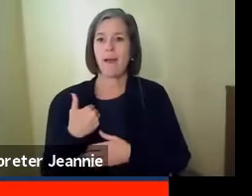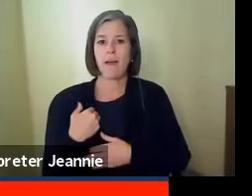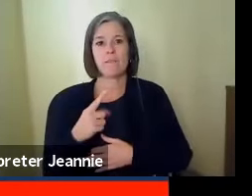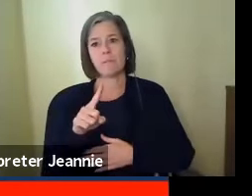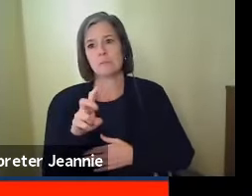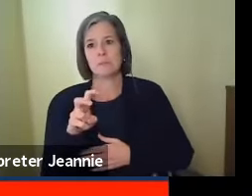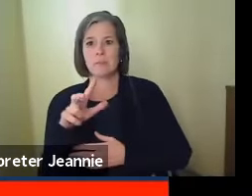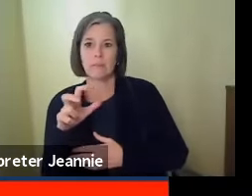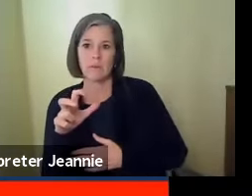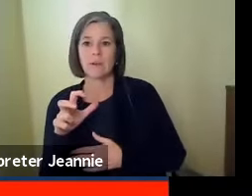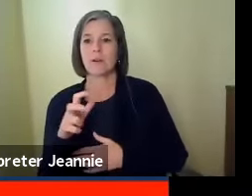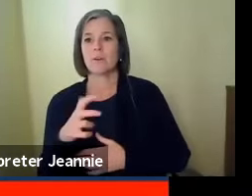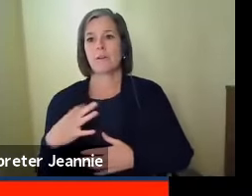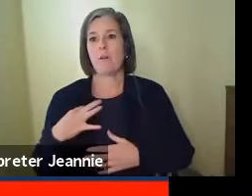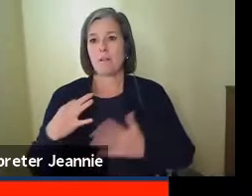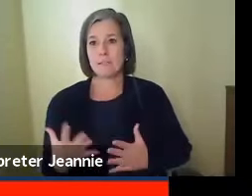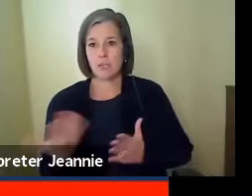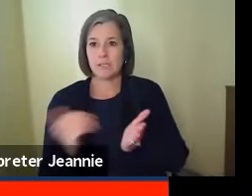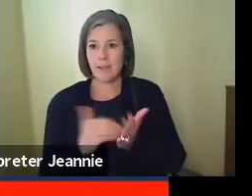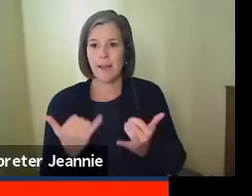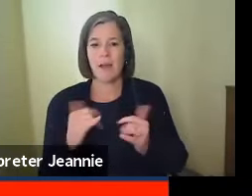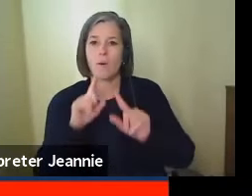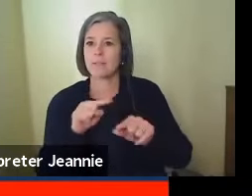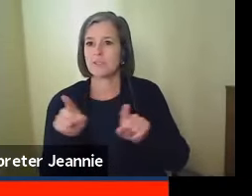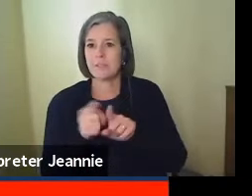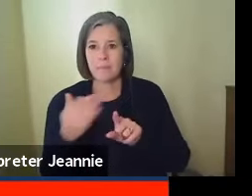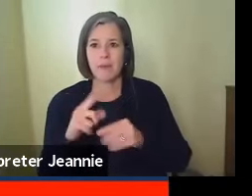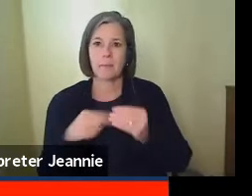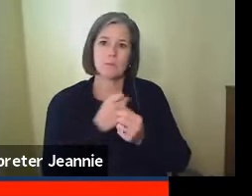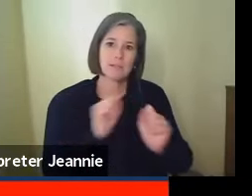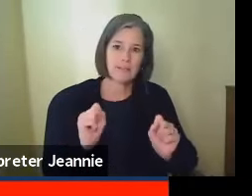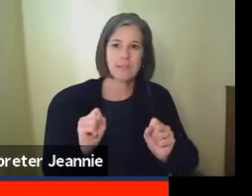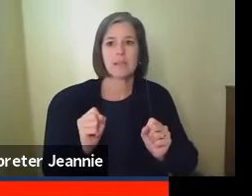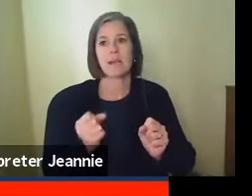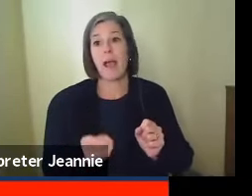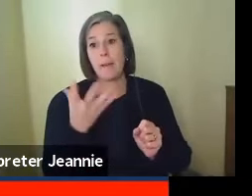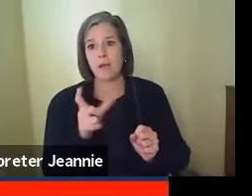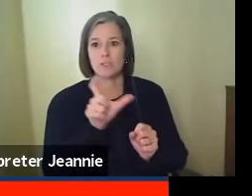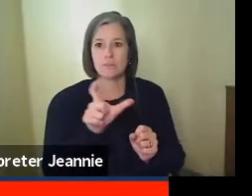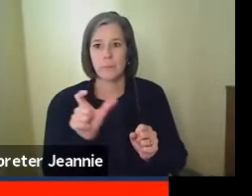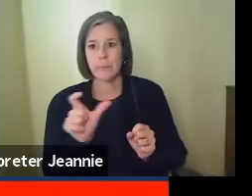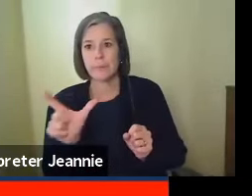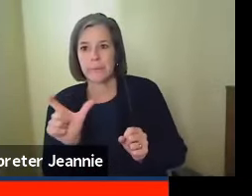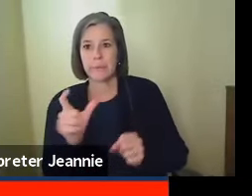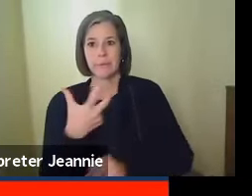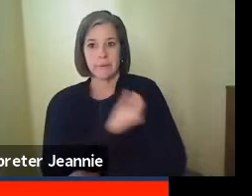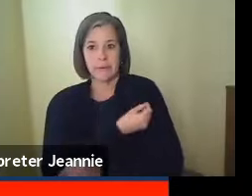Answering questions about safety and dosing. Once we successfully get through phase two.